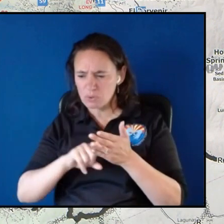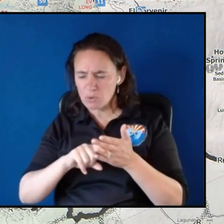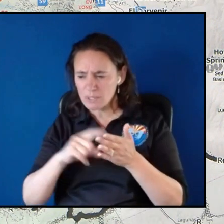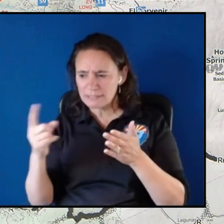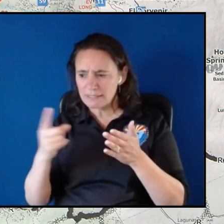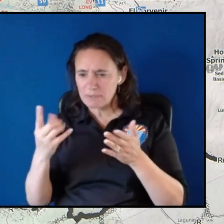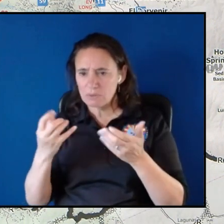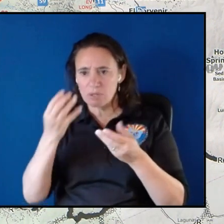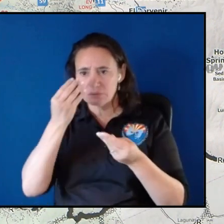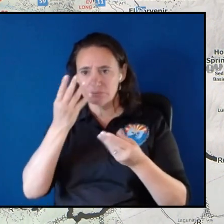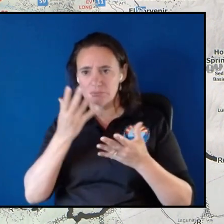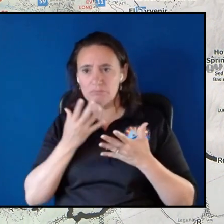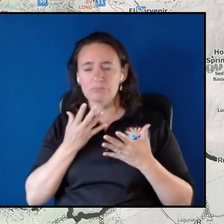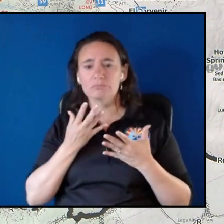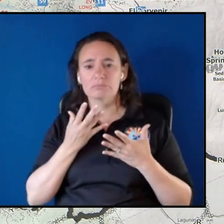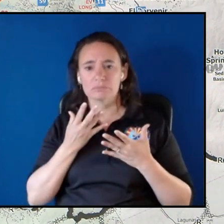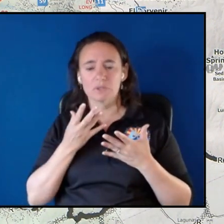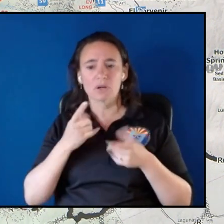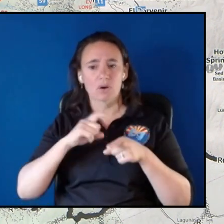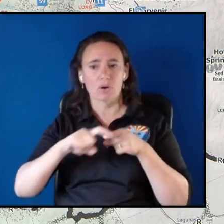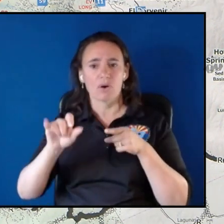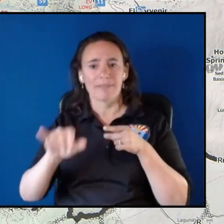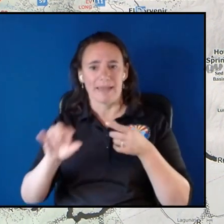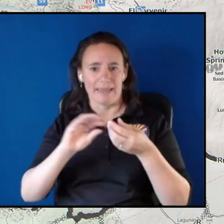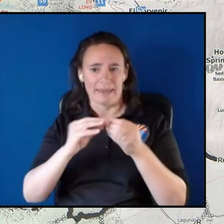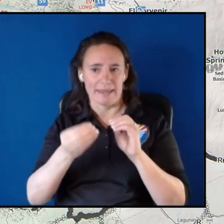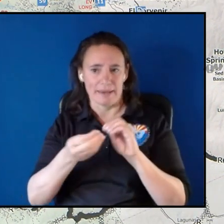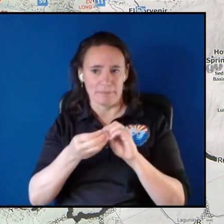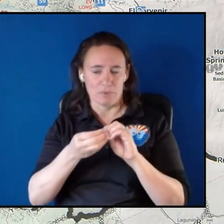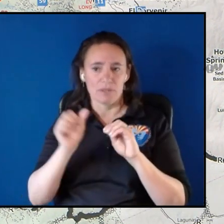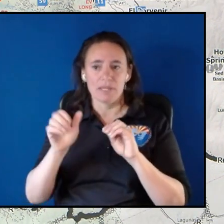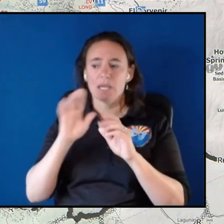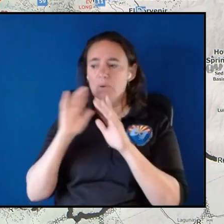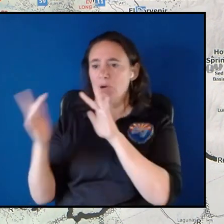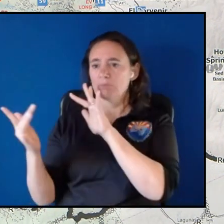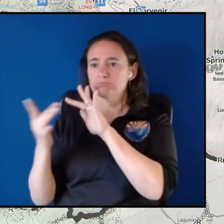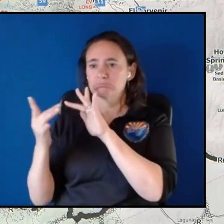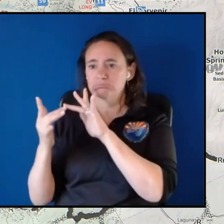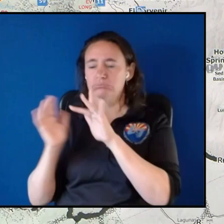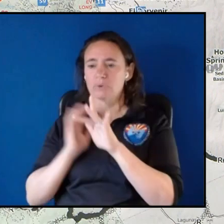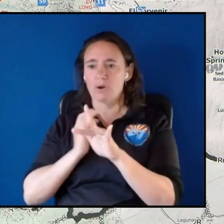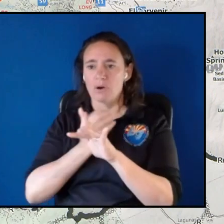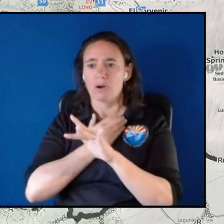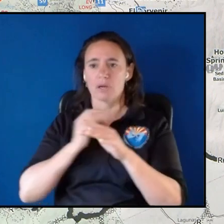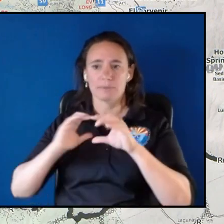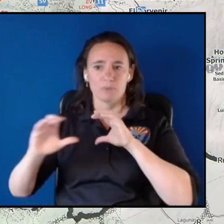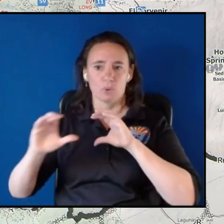They can get in touch with our communications and then we can get people to respond to the reports of